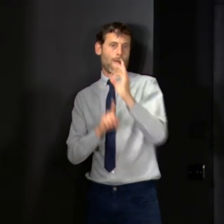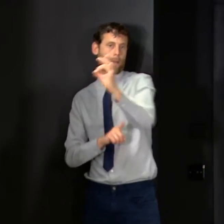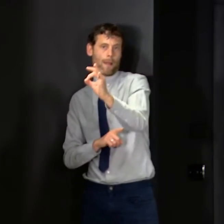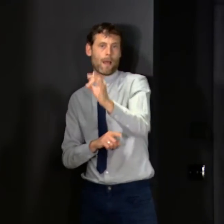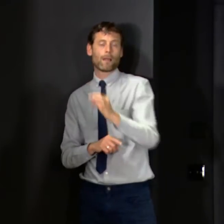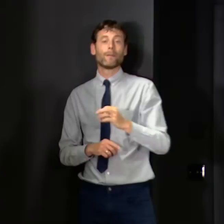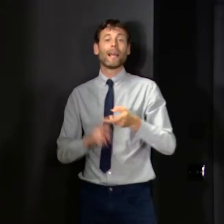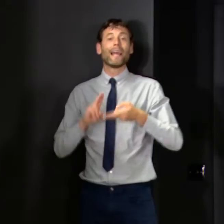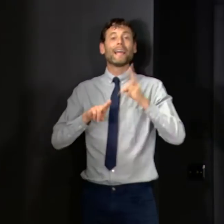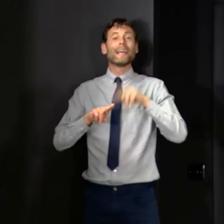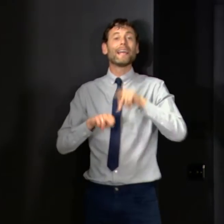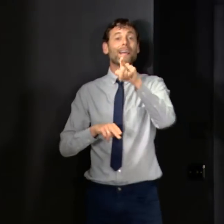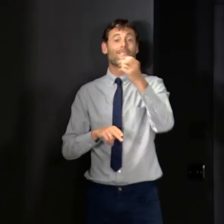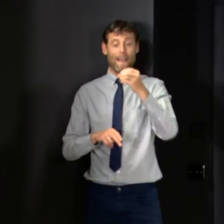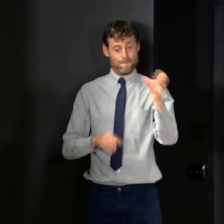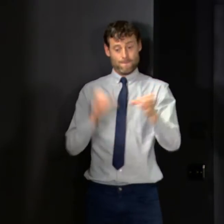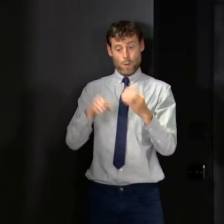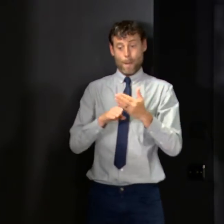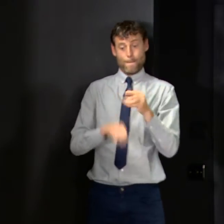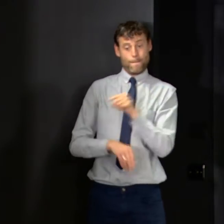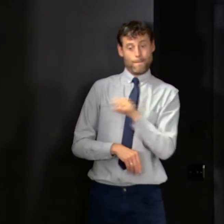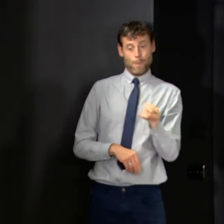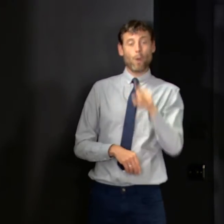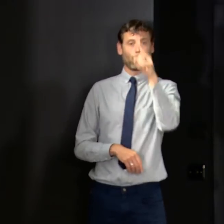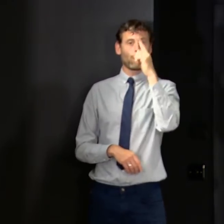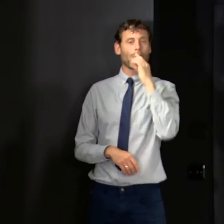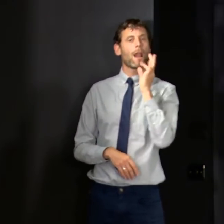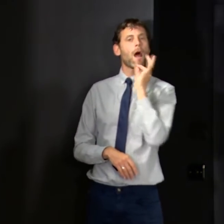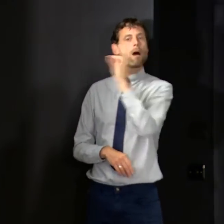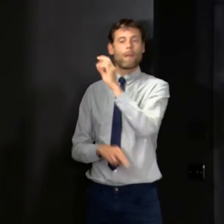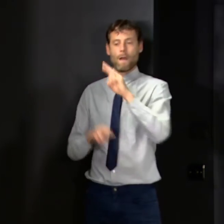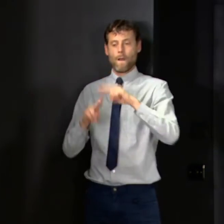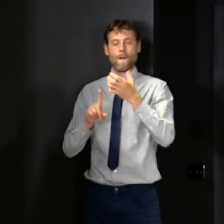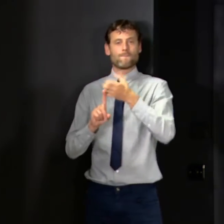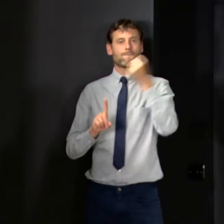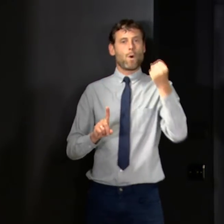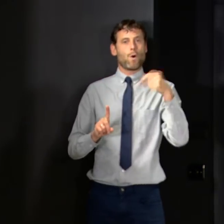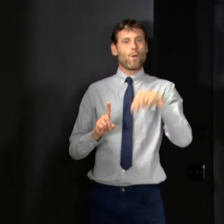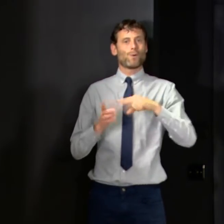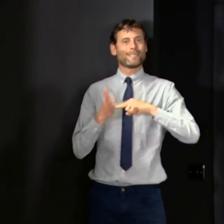So that is the period of support. We recognise the challenges people have, but also I am